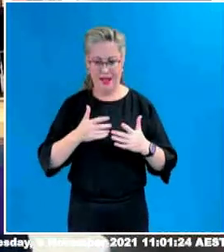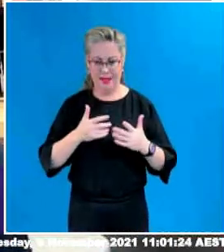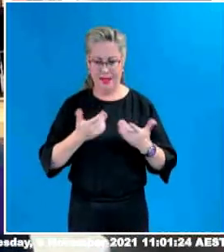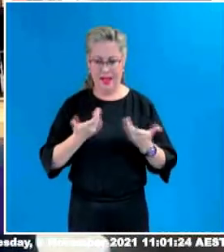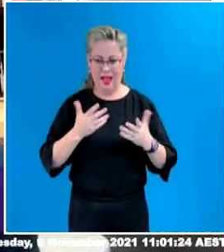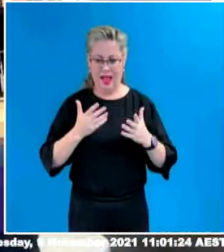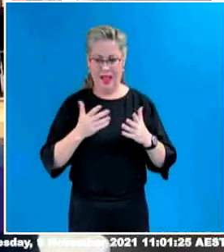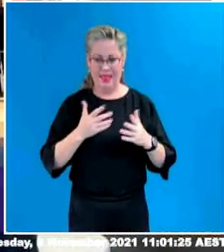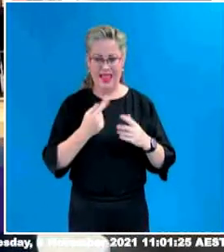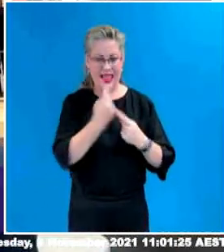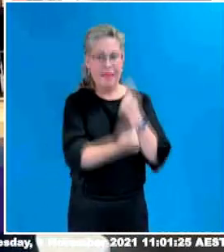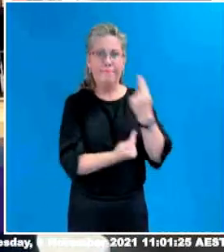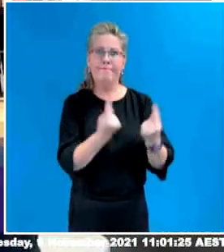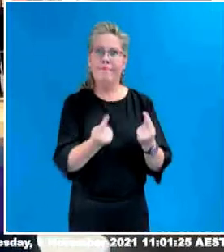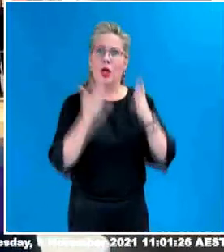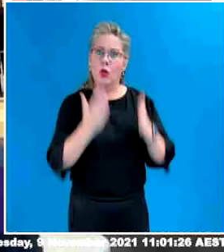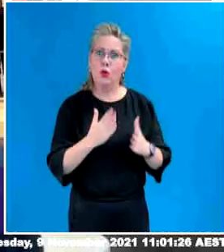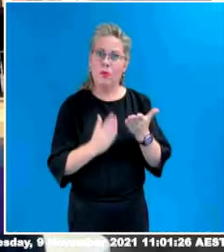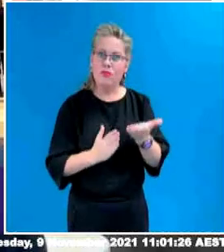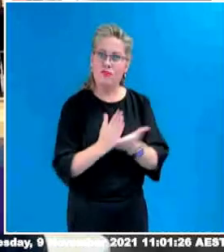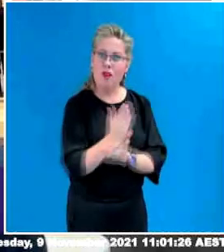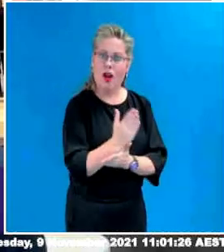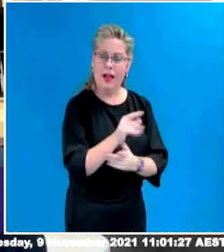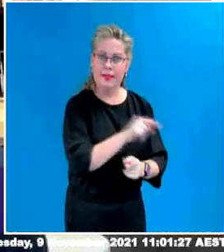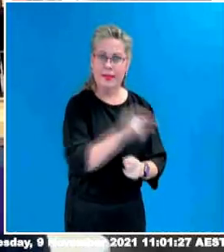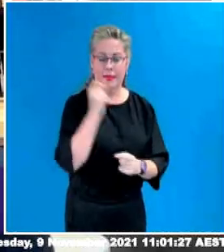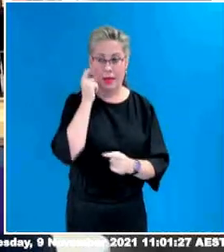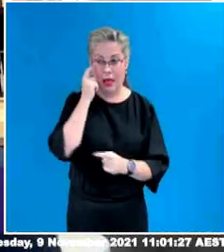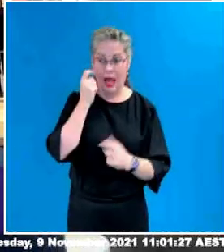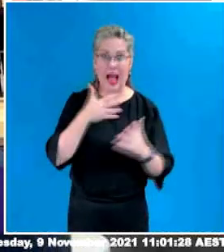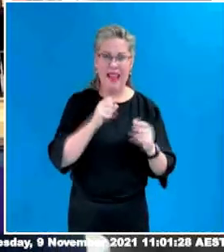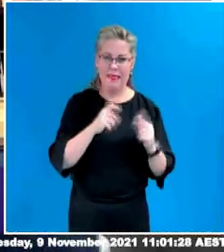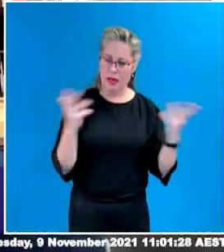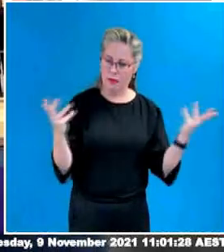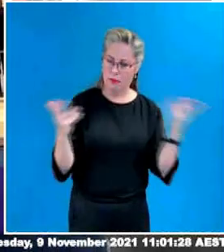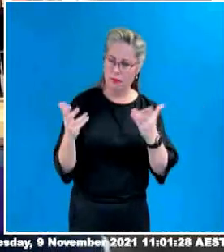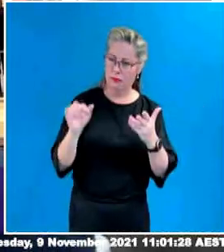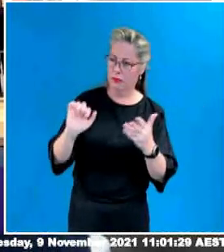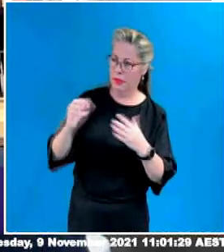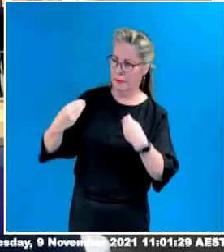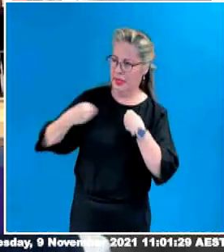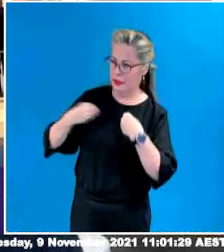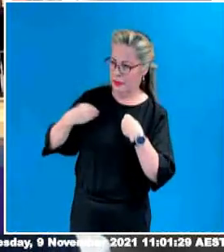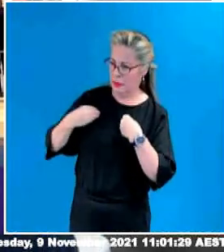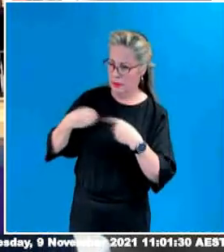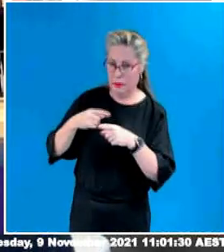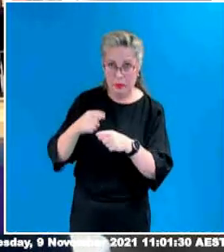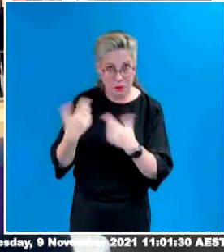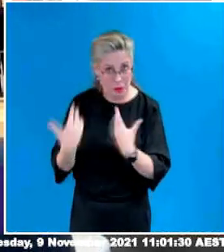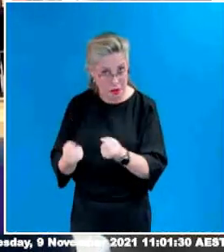companies and states/governments are working in a complementary fashion to ensure the respective human rights.